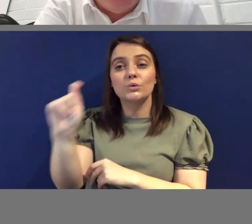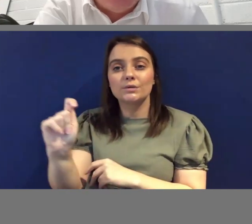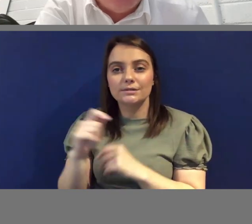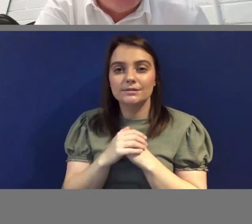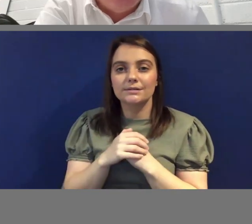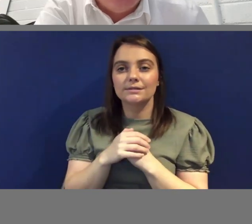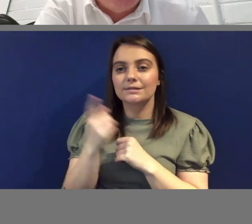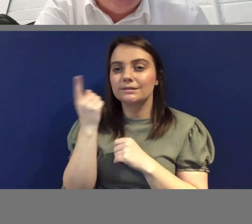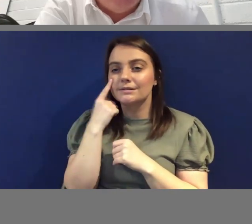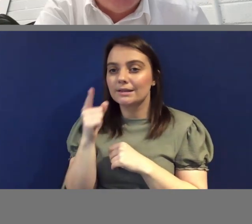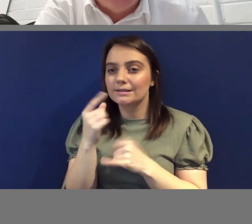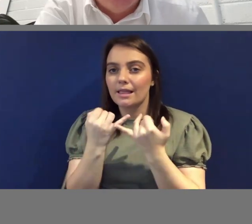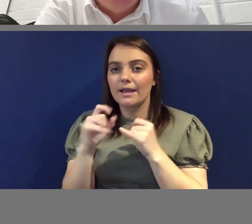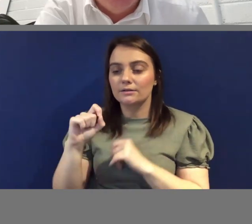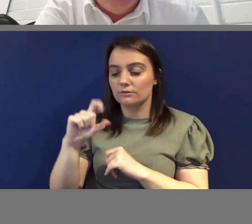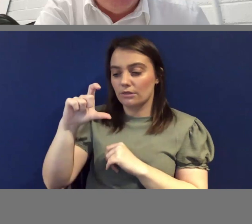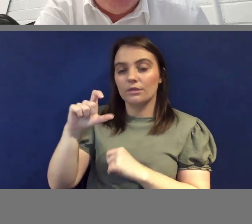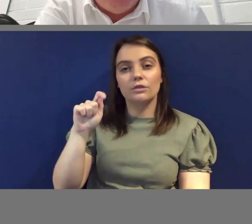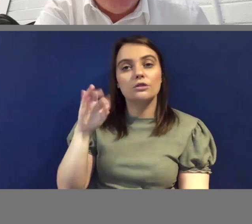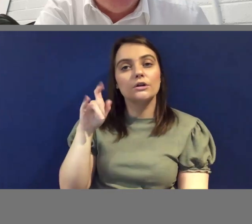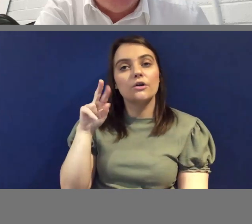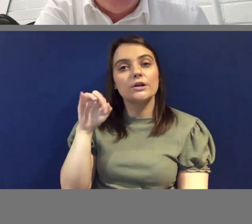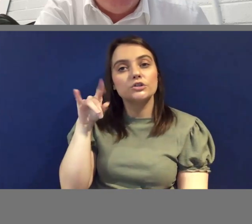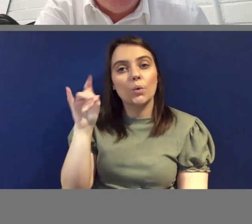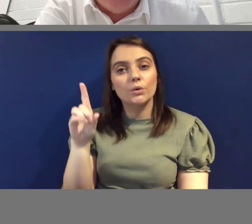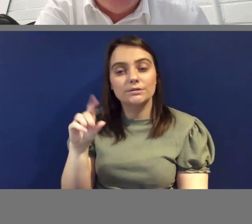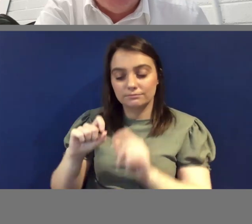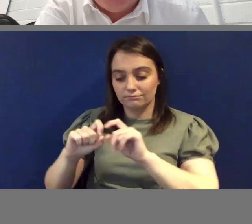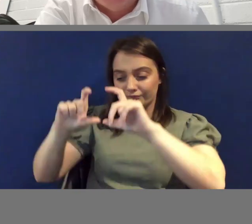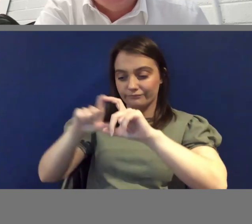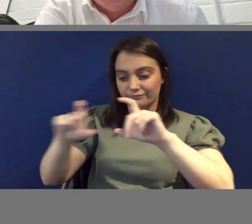at things like thresholds level thresholds but remember we just briefly talked there about access